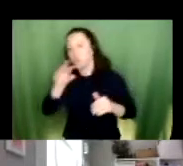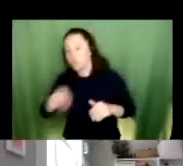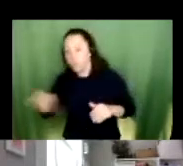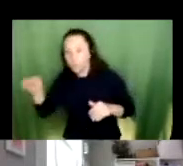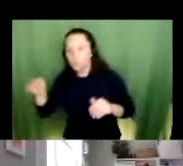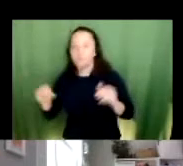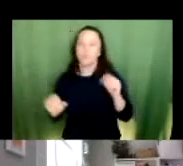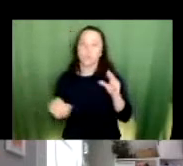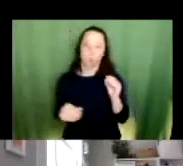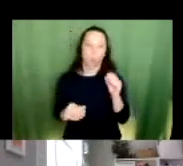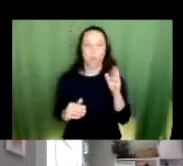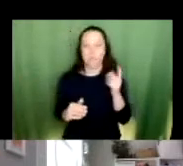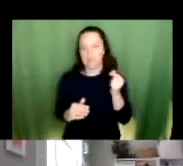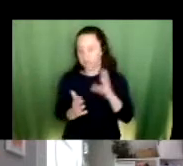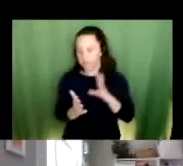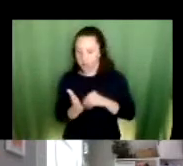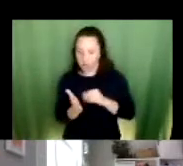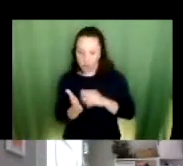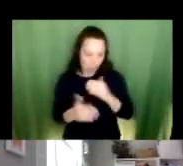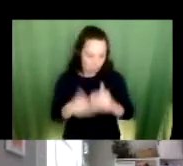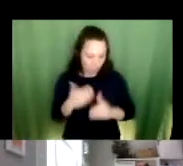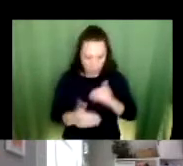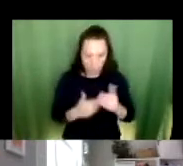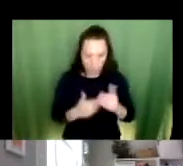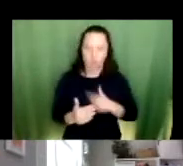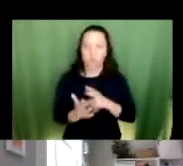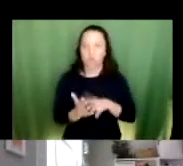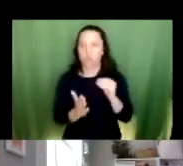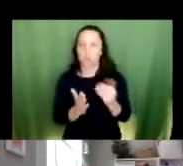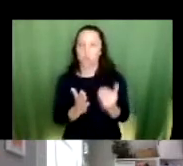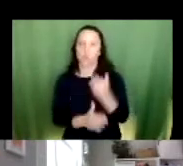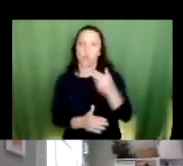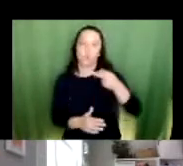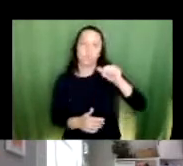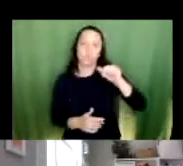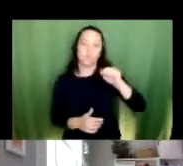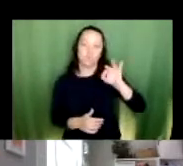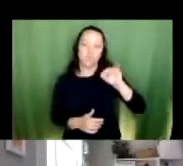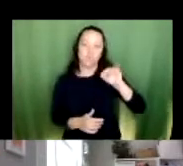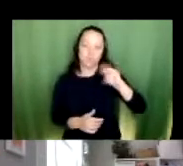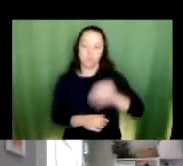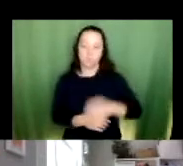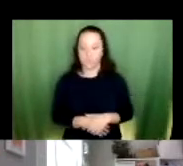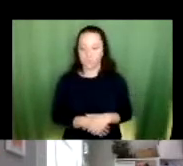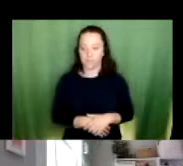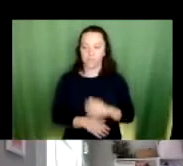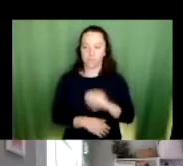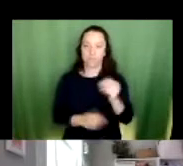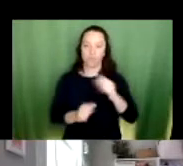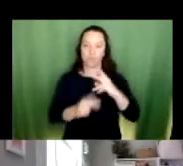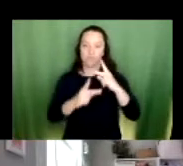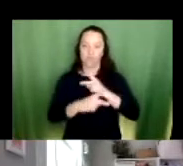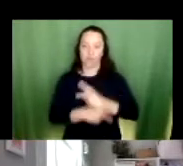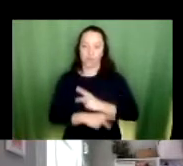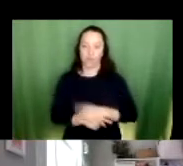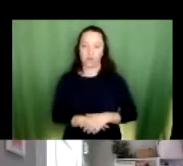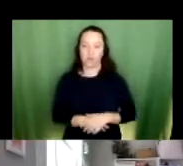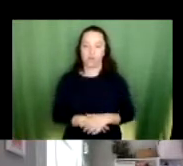but we try to make the most of it in figuring out how to bring accessibility to that.